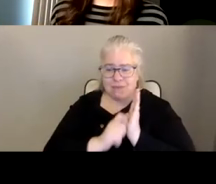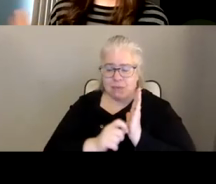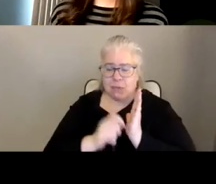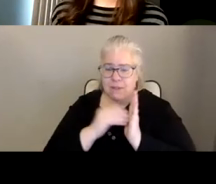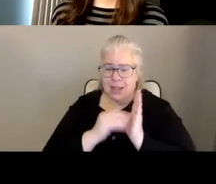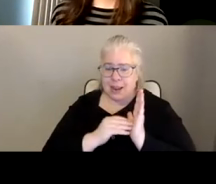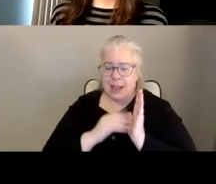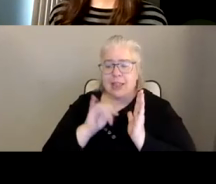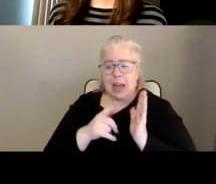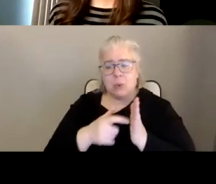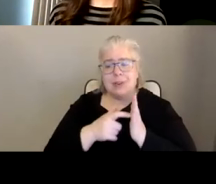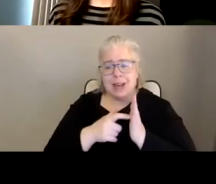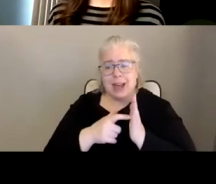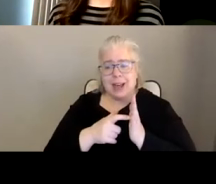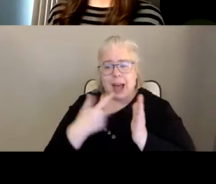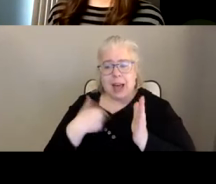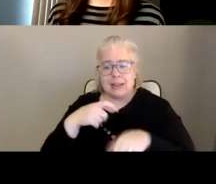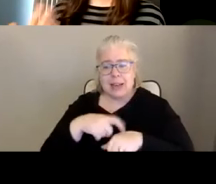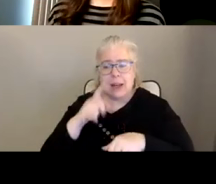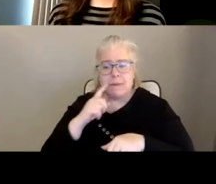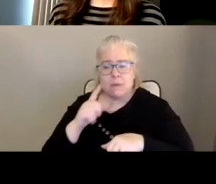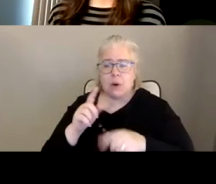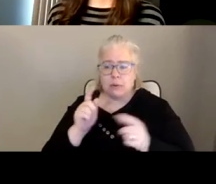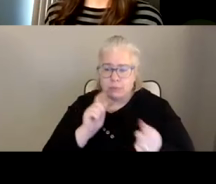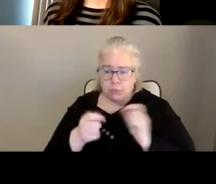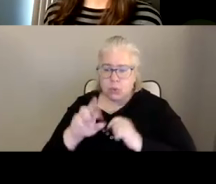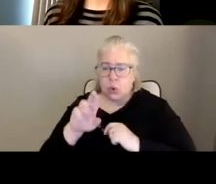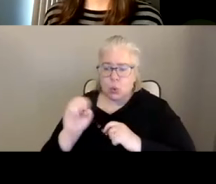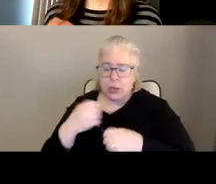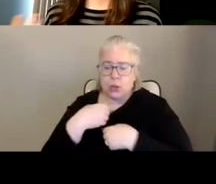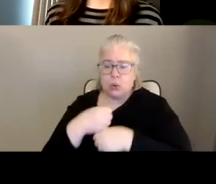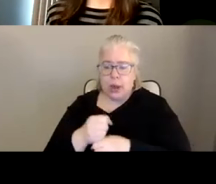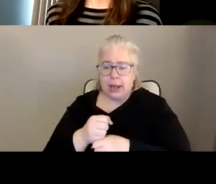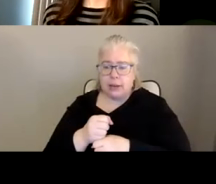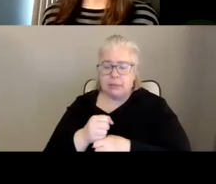That will take recreation time versus having a digital format that's filled out